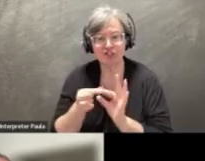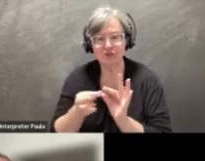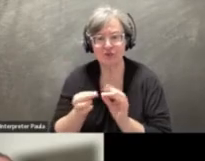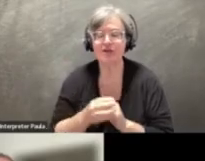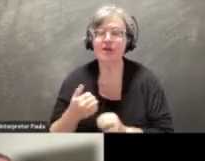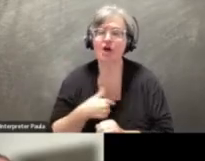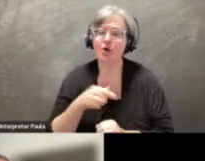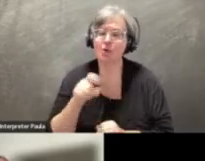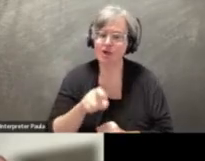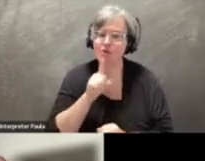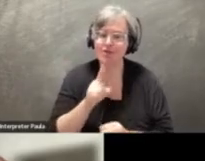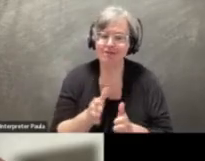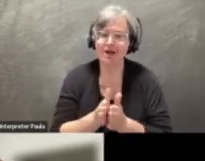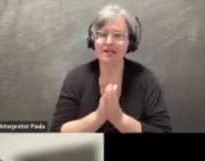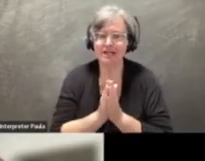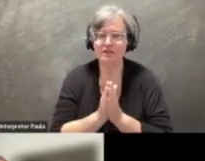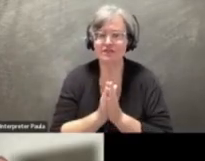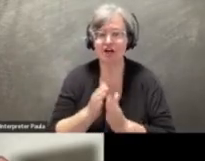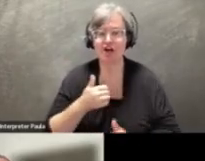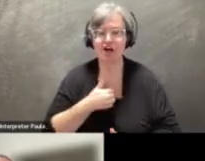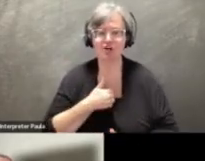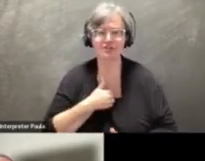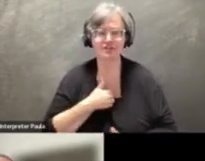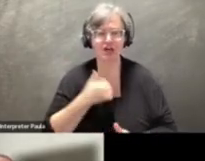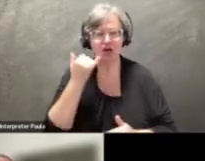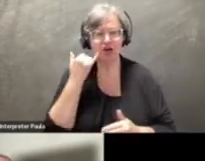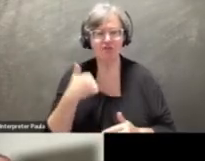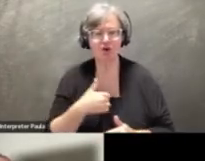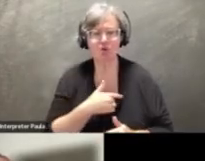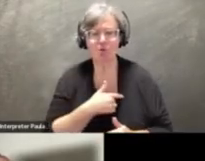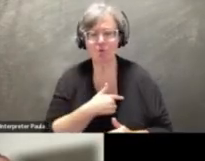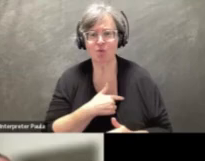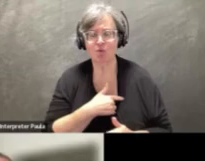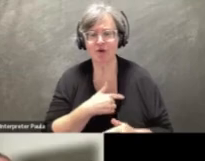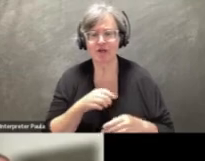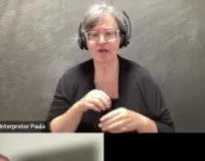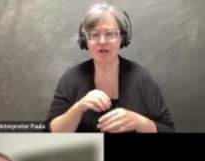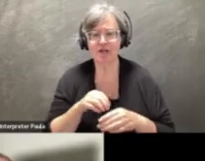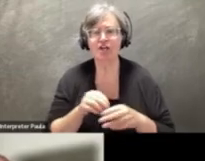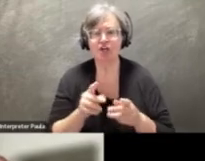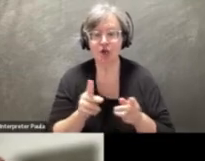really be asking ourselves if we are in position position of